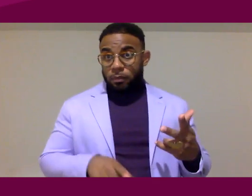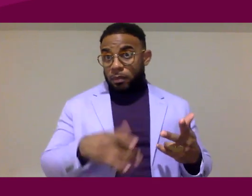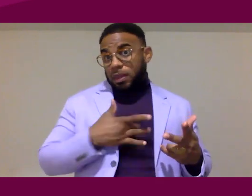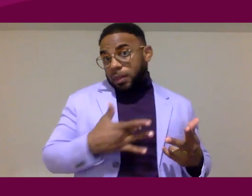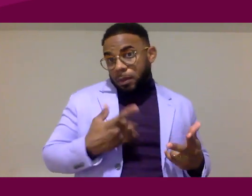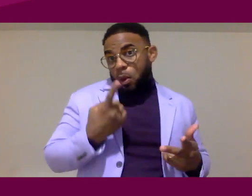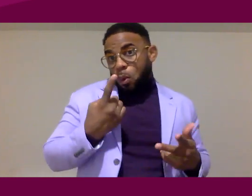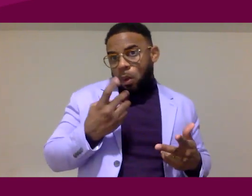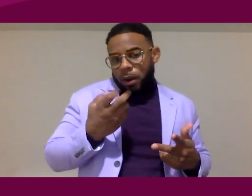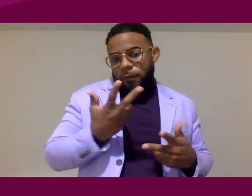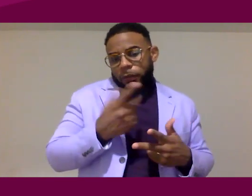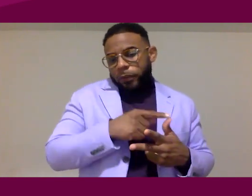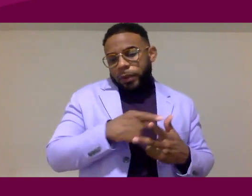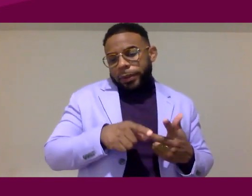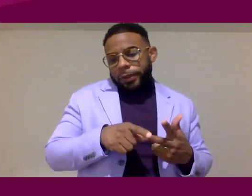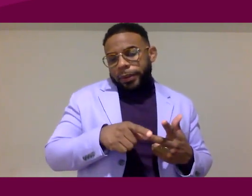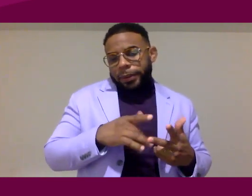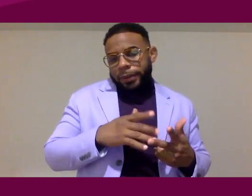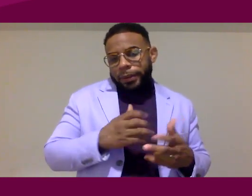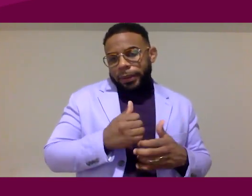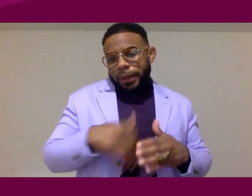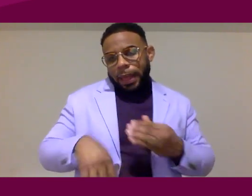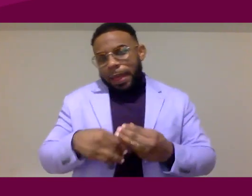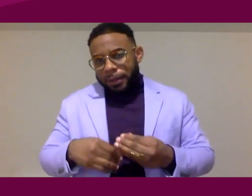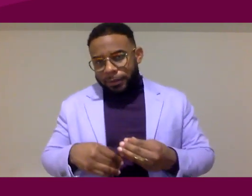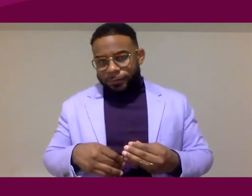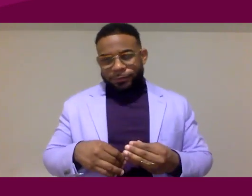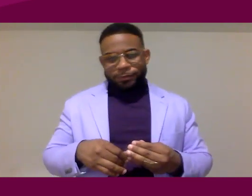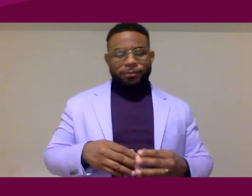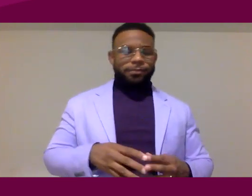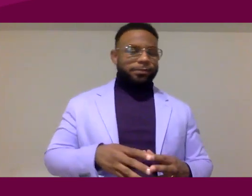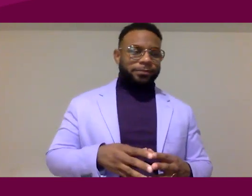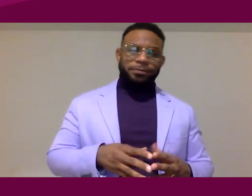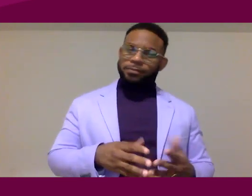Usually one of the three gets added.